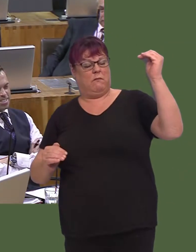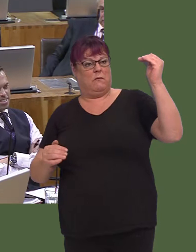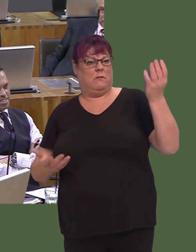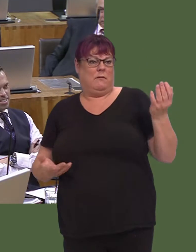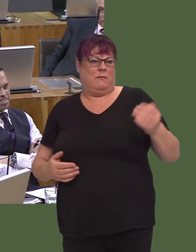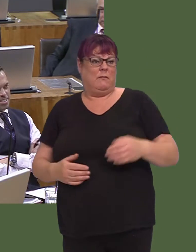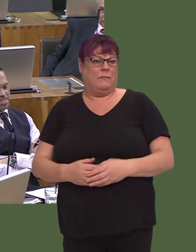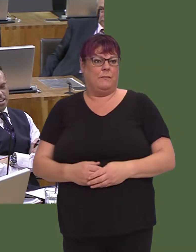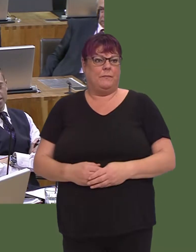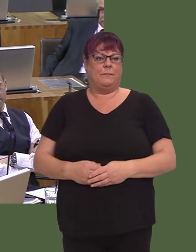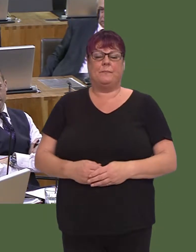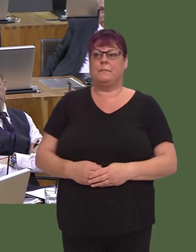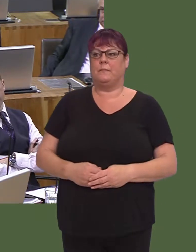It's beyond debate, unless he's arguing that that's not the case.